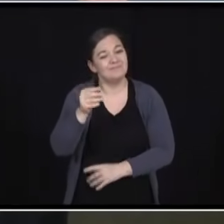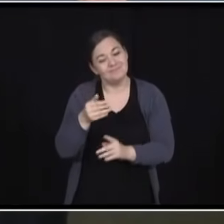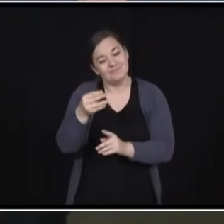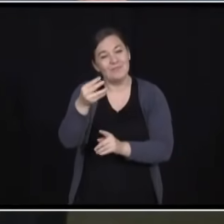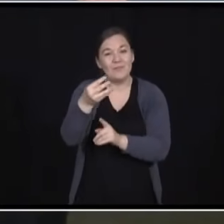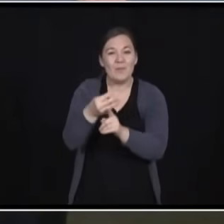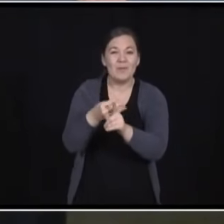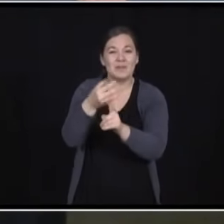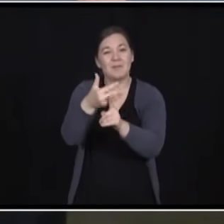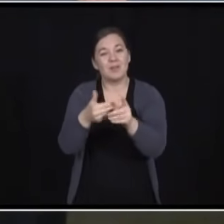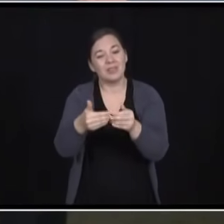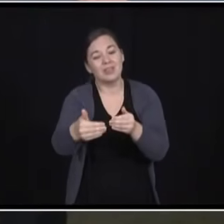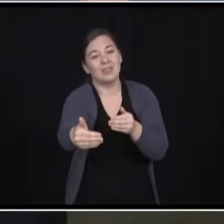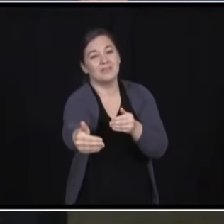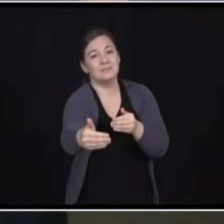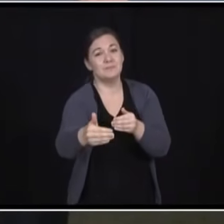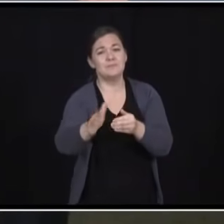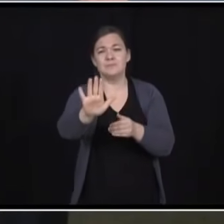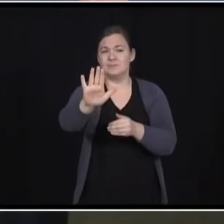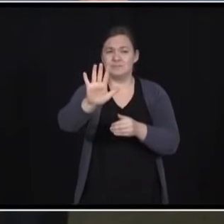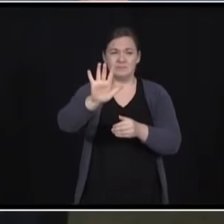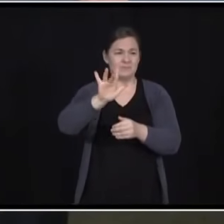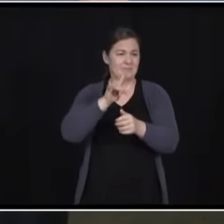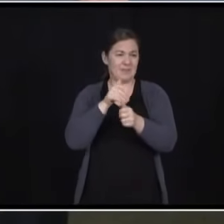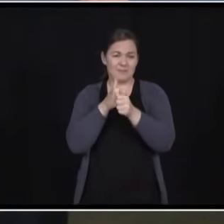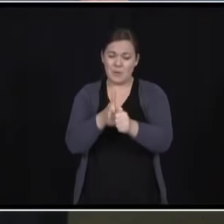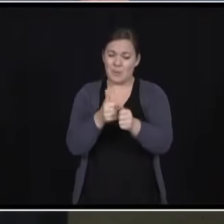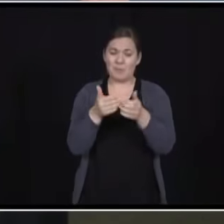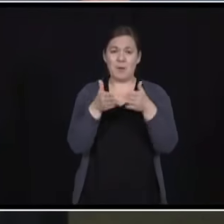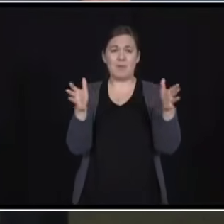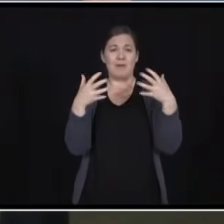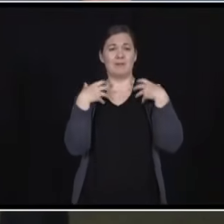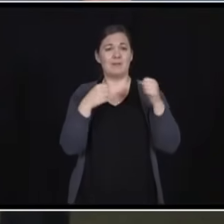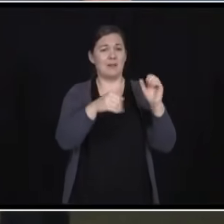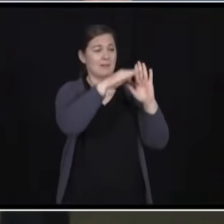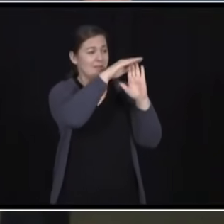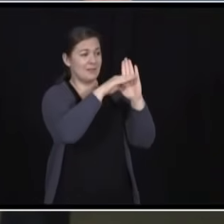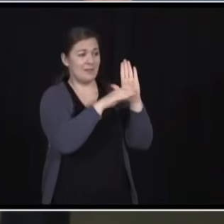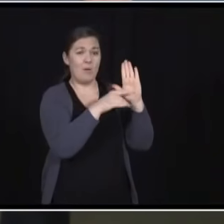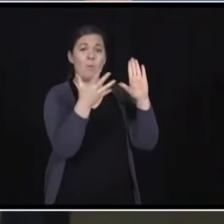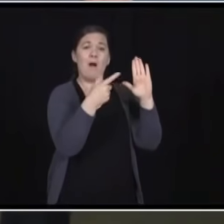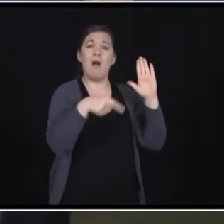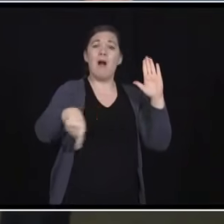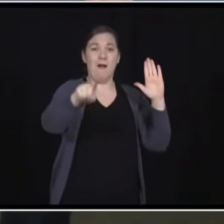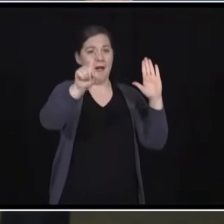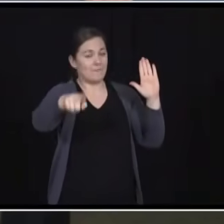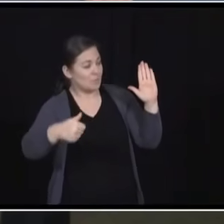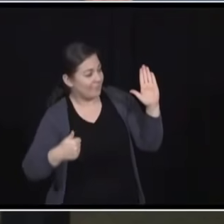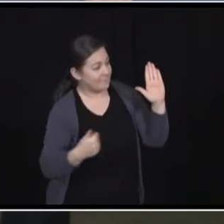So I am urging everyone to please continue following public health advice in order to limit the spread of COVID-19.